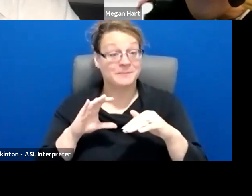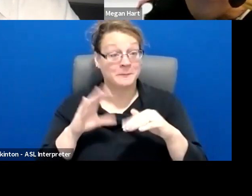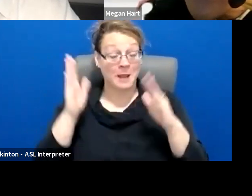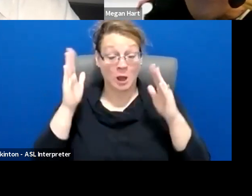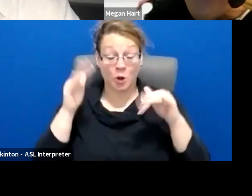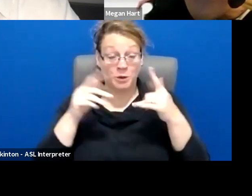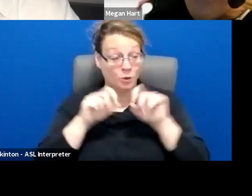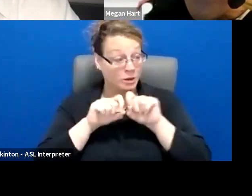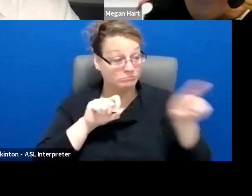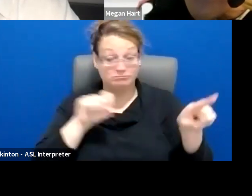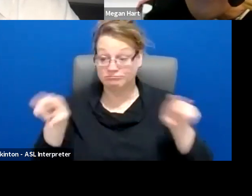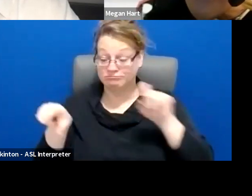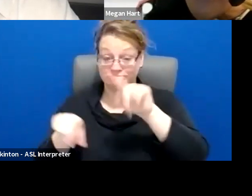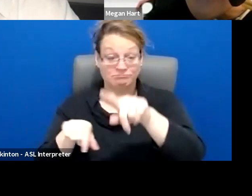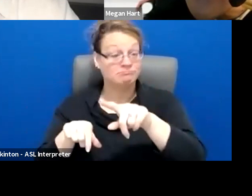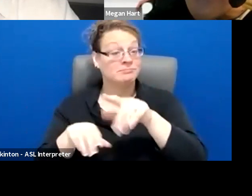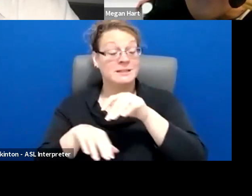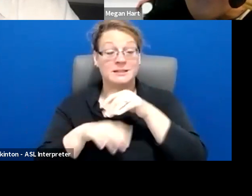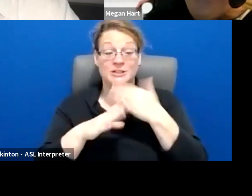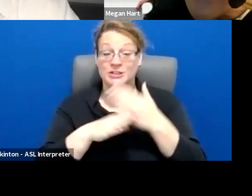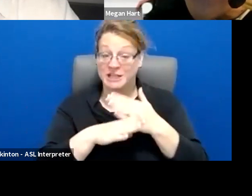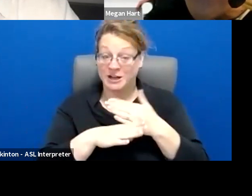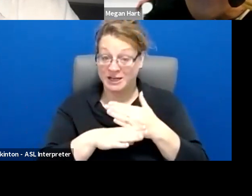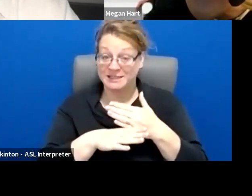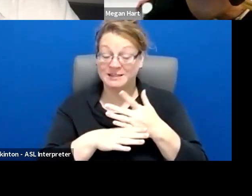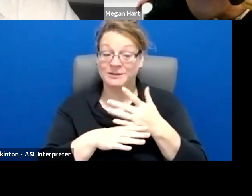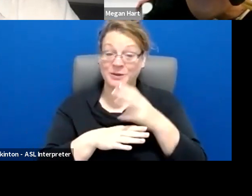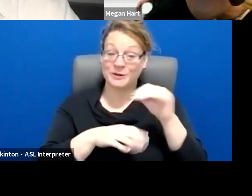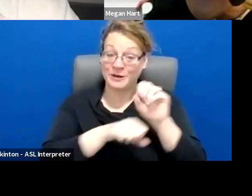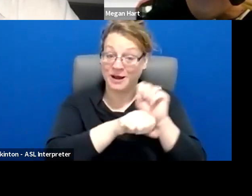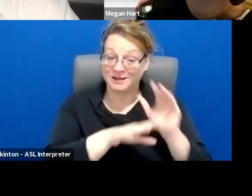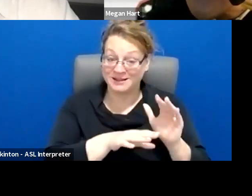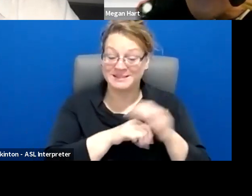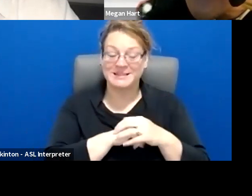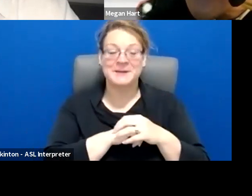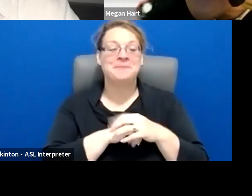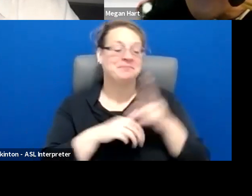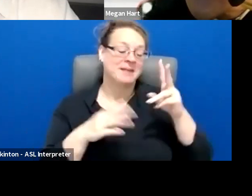I want everyone to know we will share this video in an upcoming email.